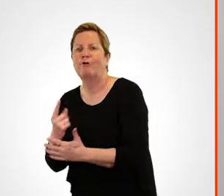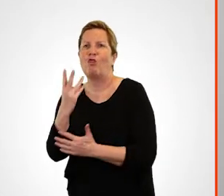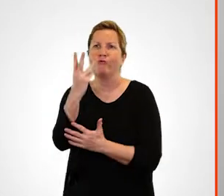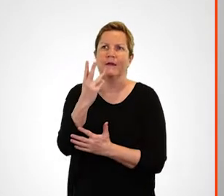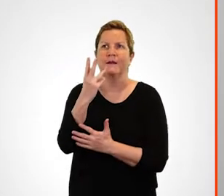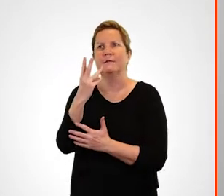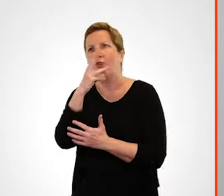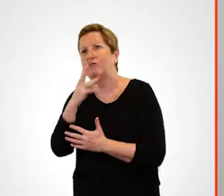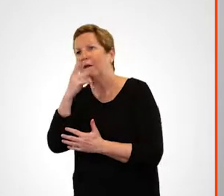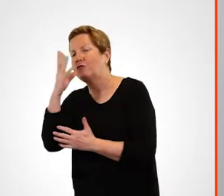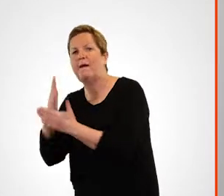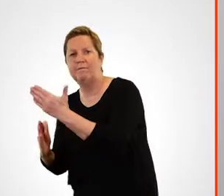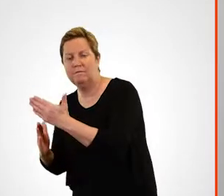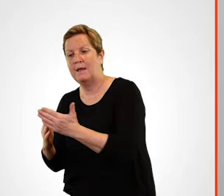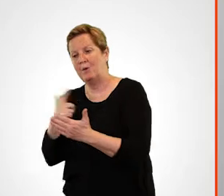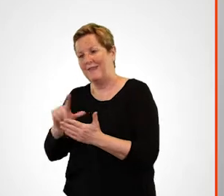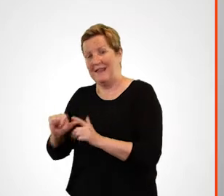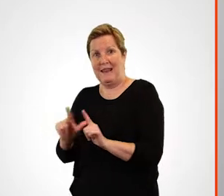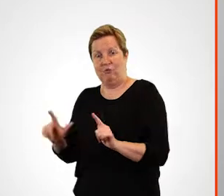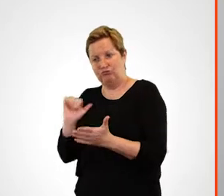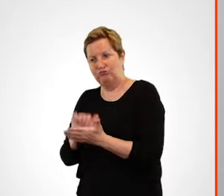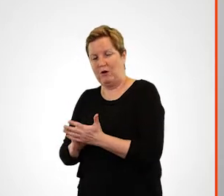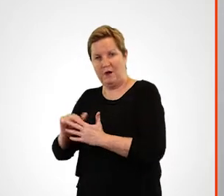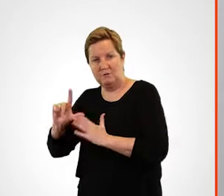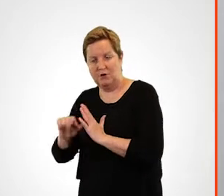when children's language is developing on time.